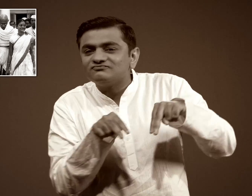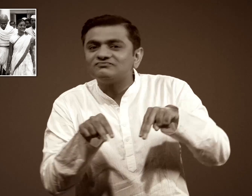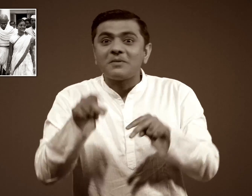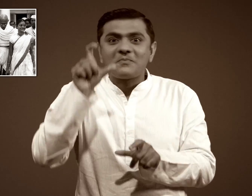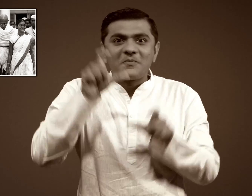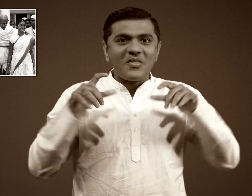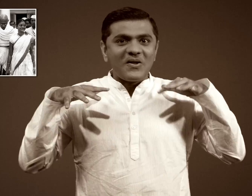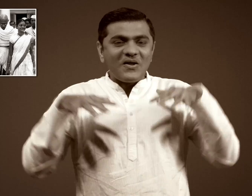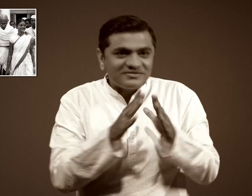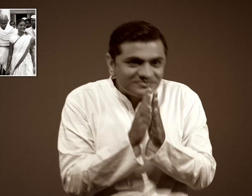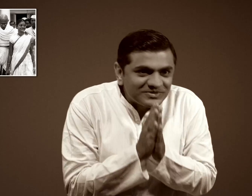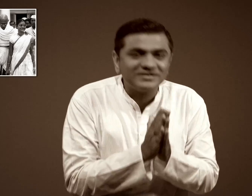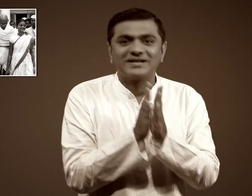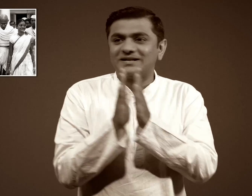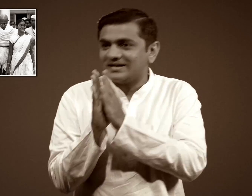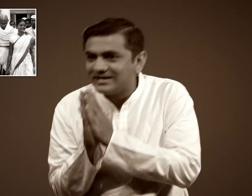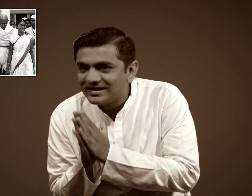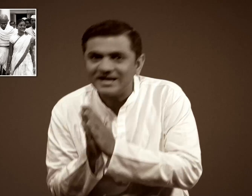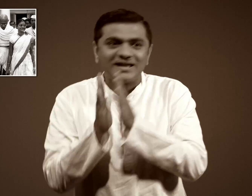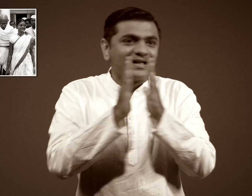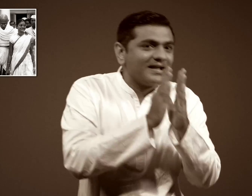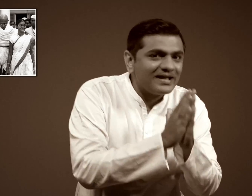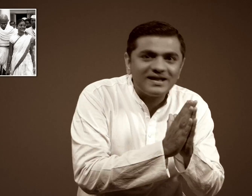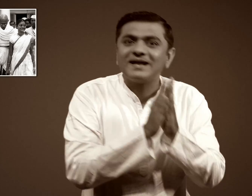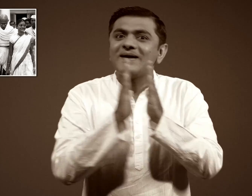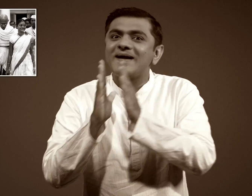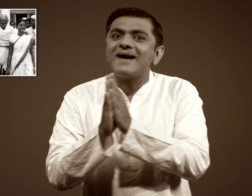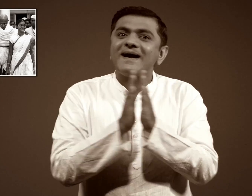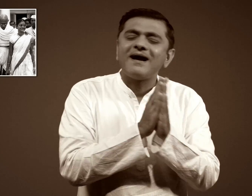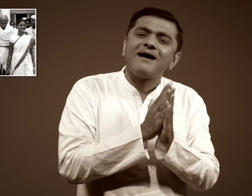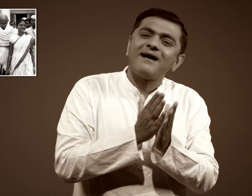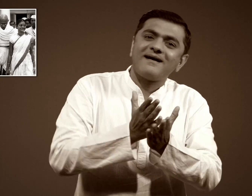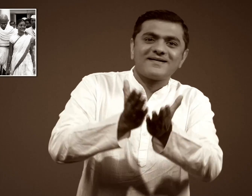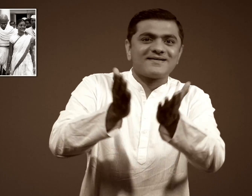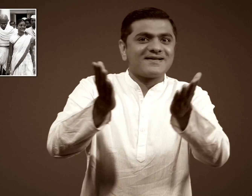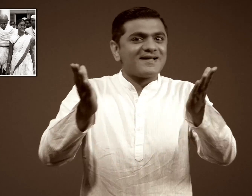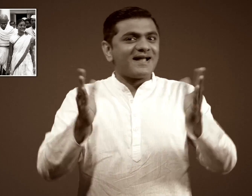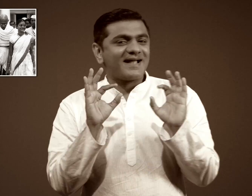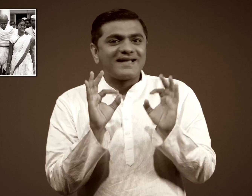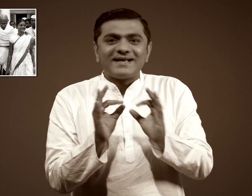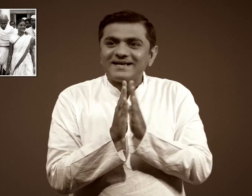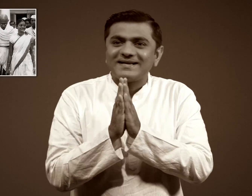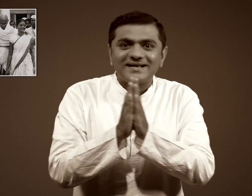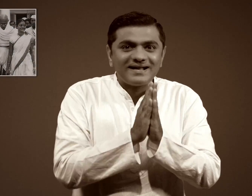There were many people around Gandhiji that were bowing to him.